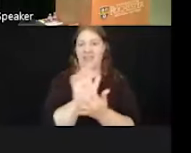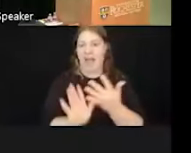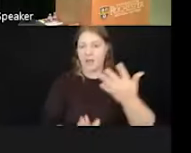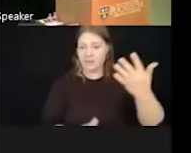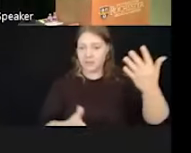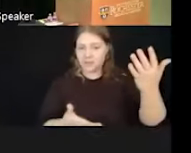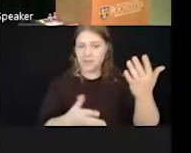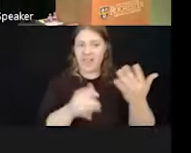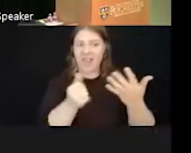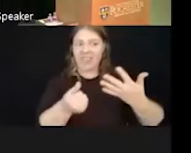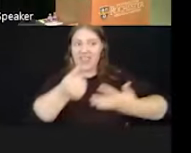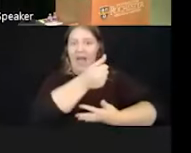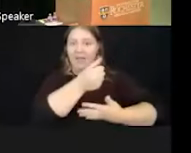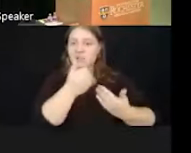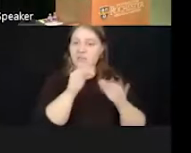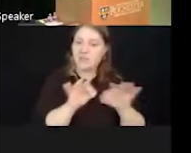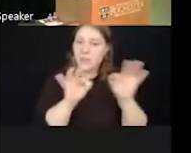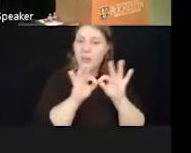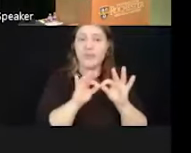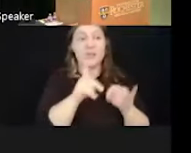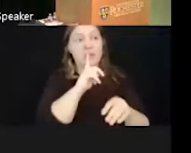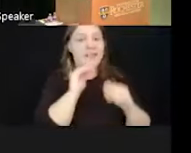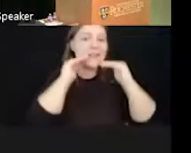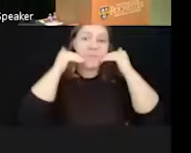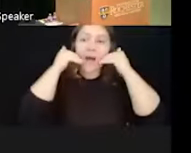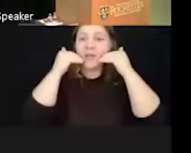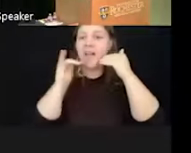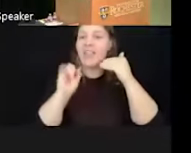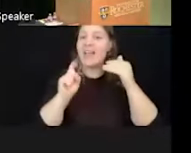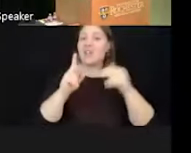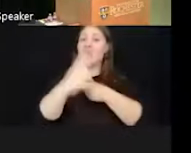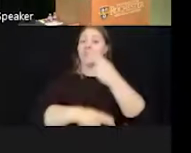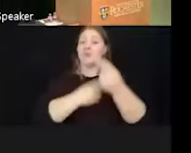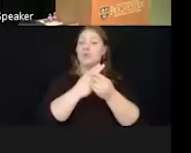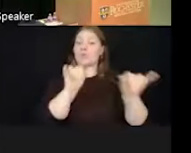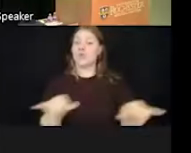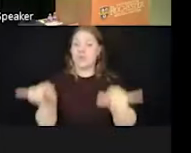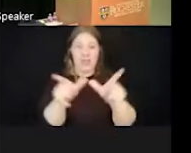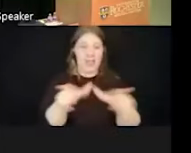me supersedes that smile that's the universal language I don't care what culture you're in what